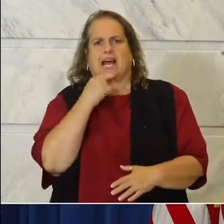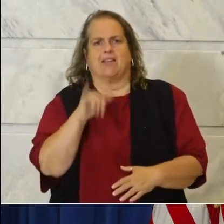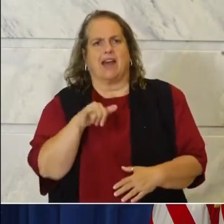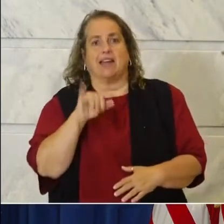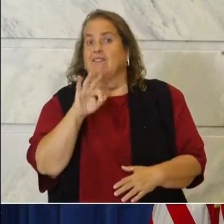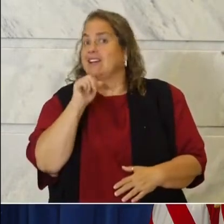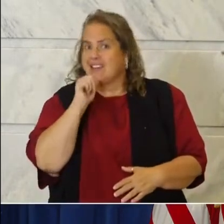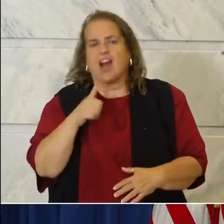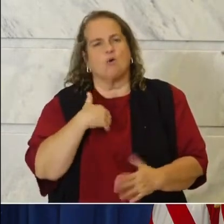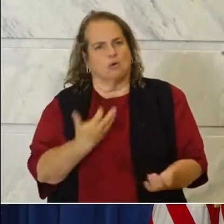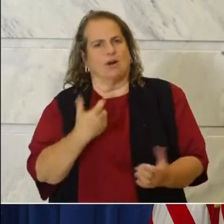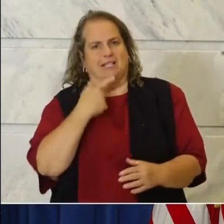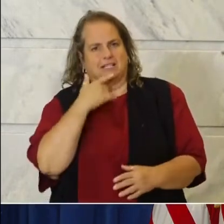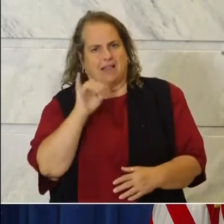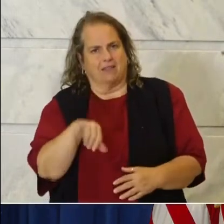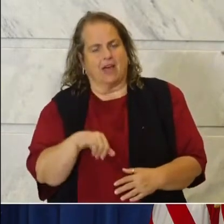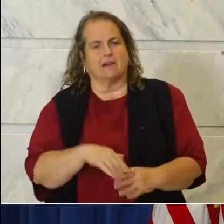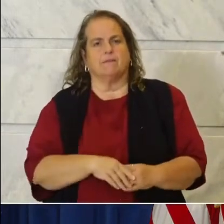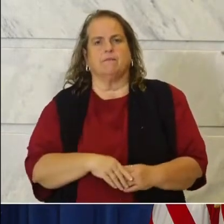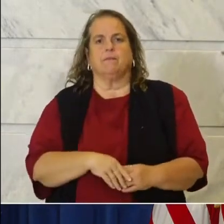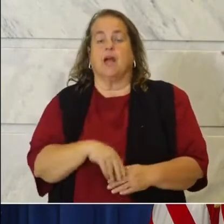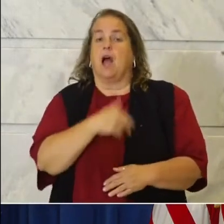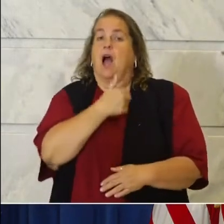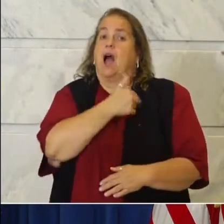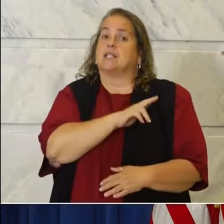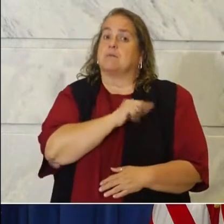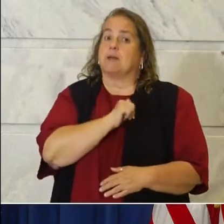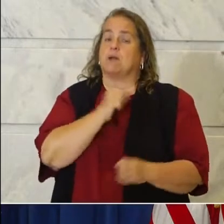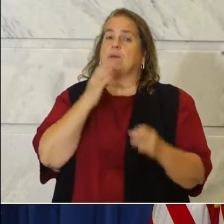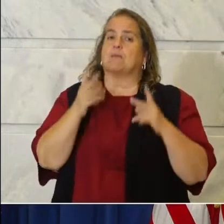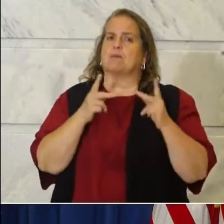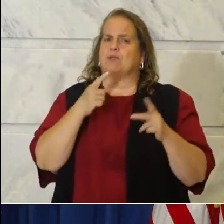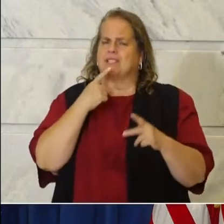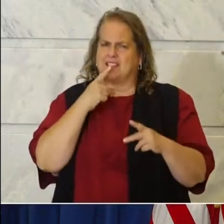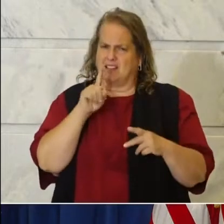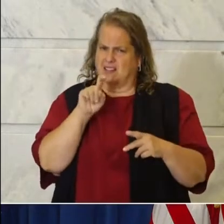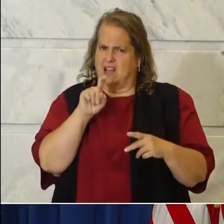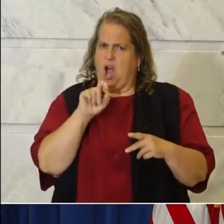and share concern about our times. Are we trying to make this sound more